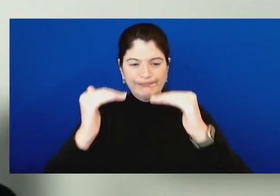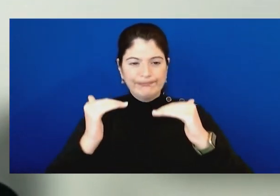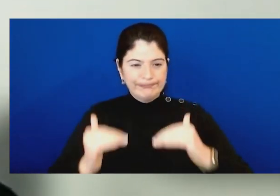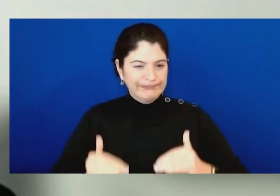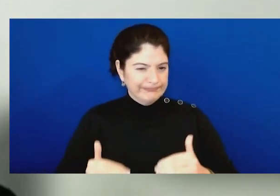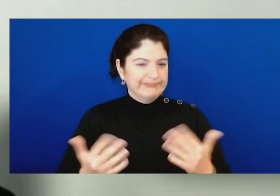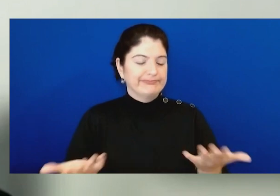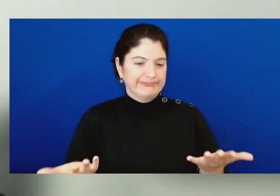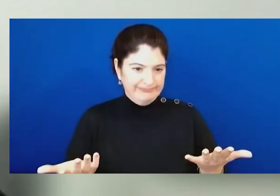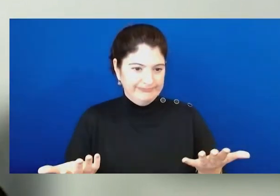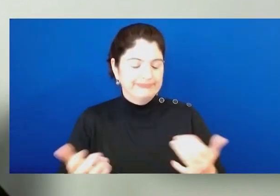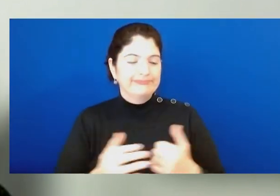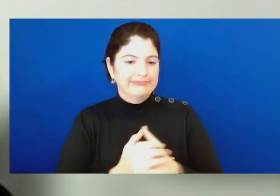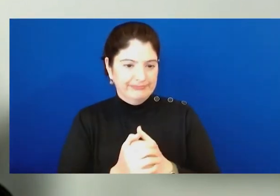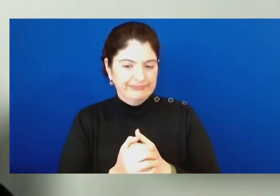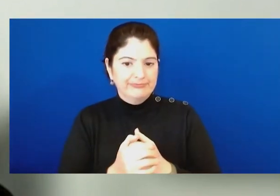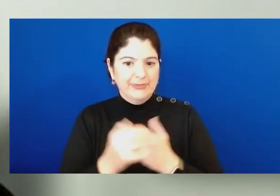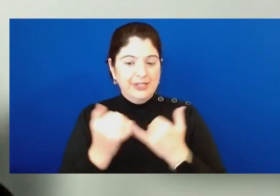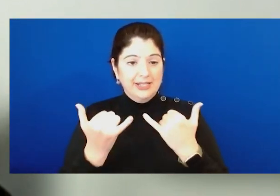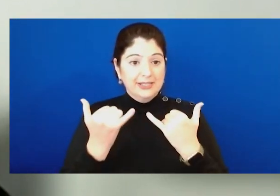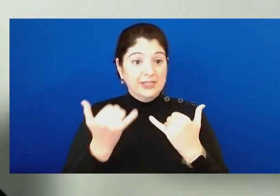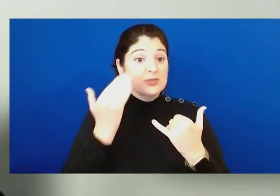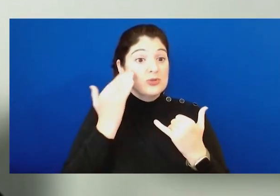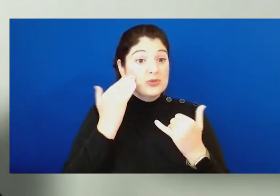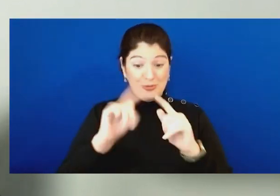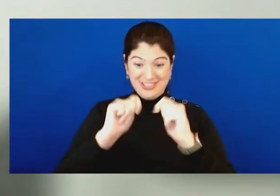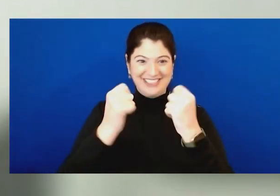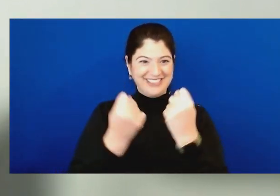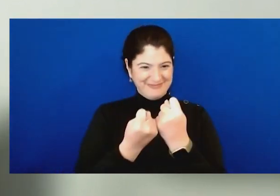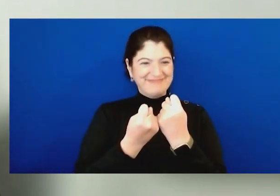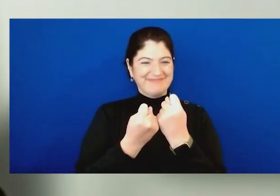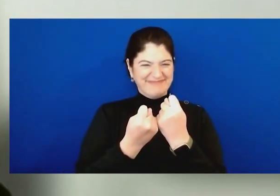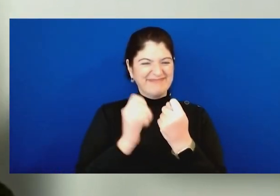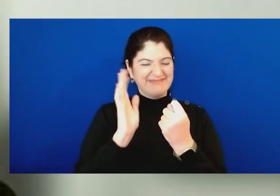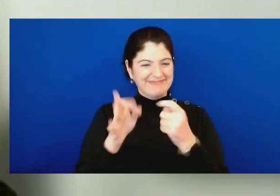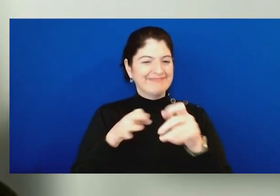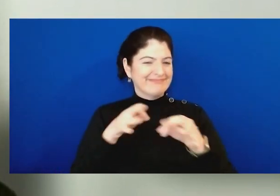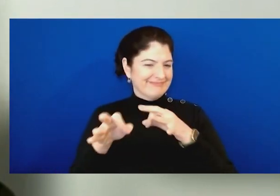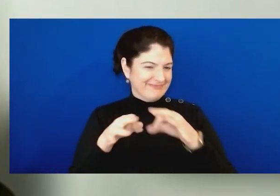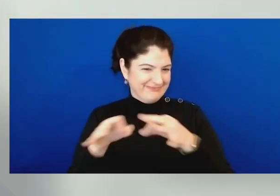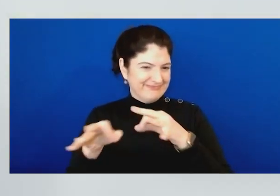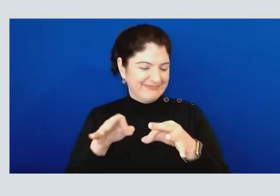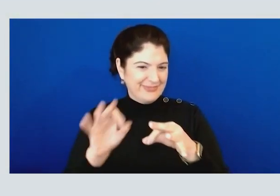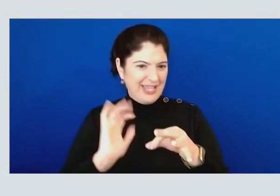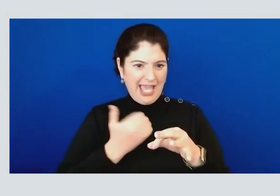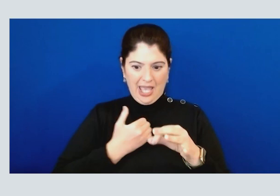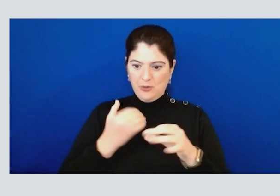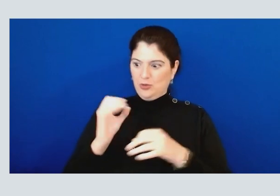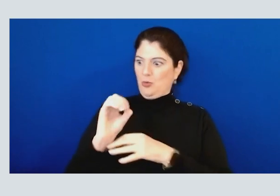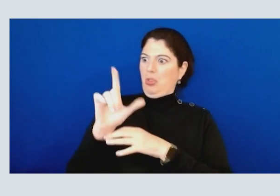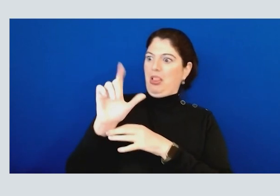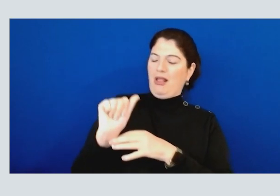Now that you know the Office of Language Access Team, let me tell you briefly about how our office came to be.